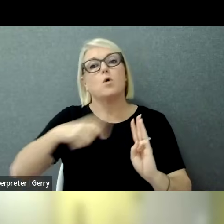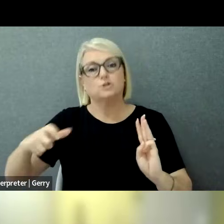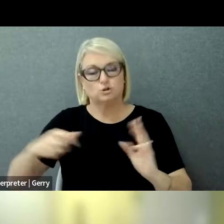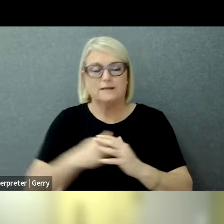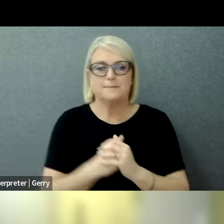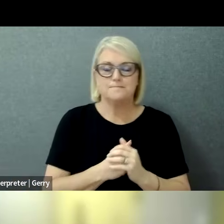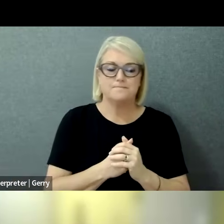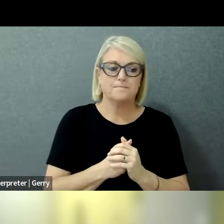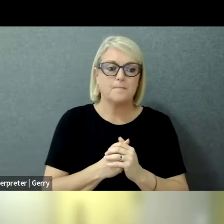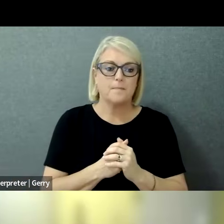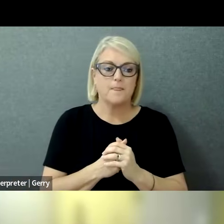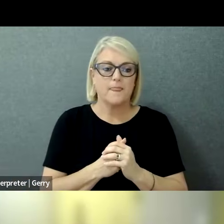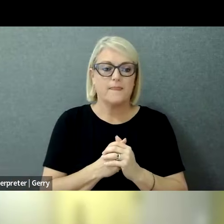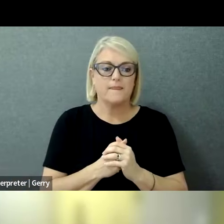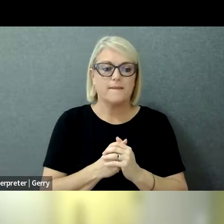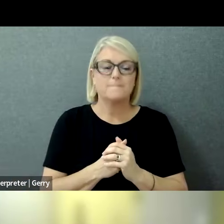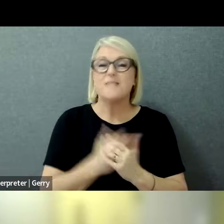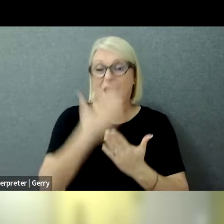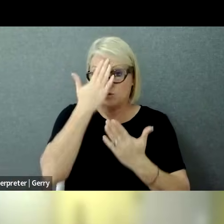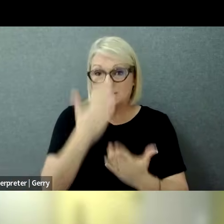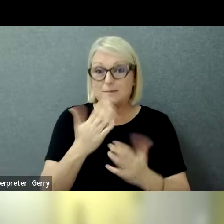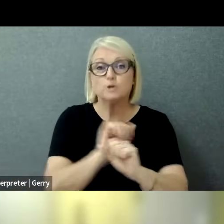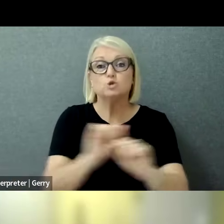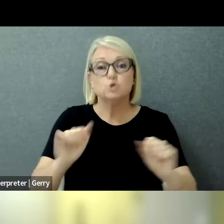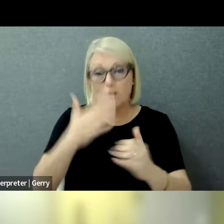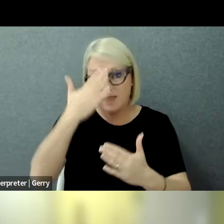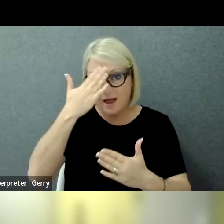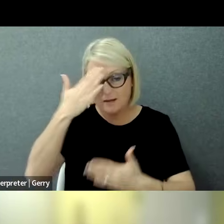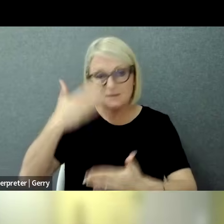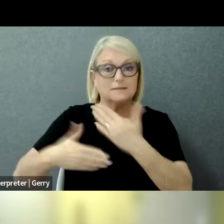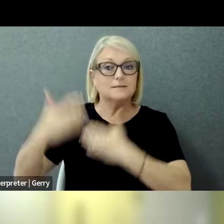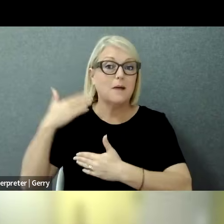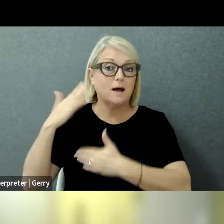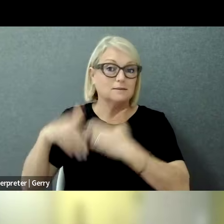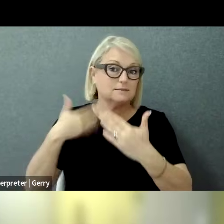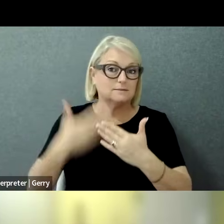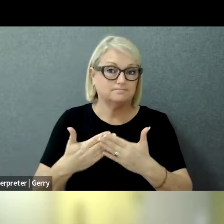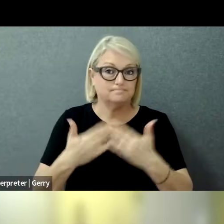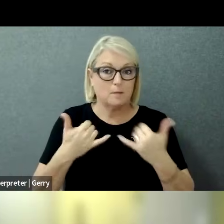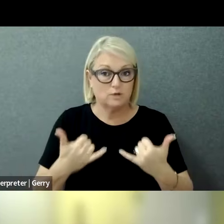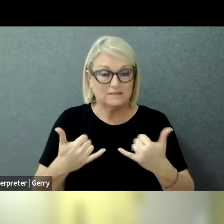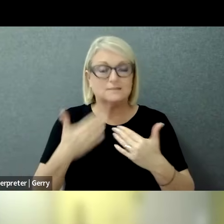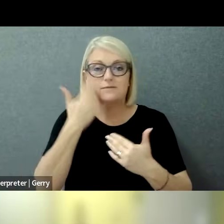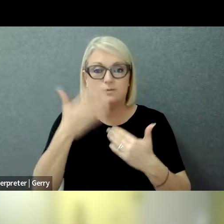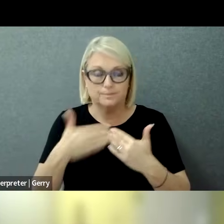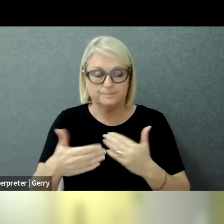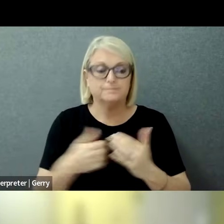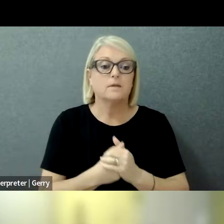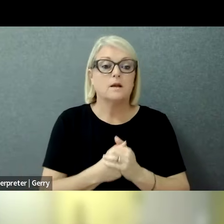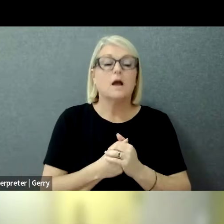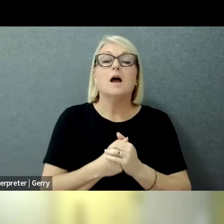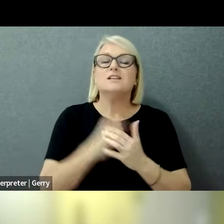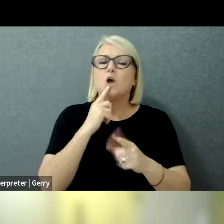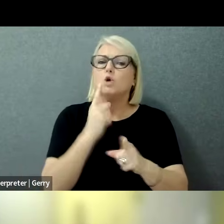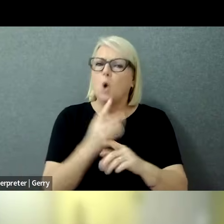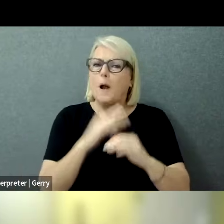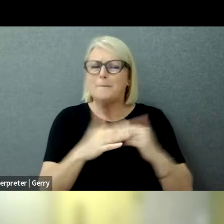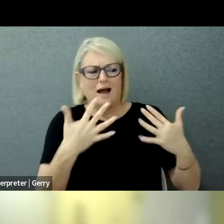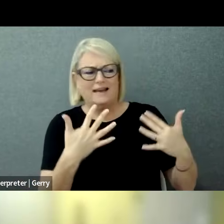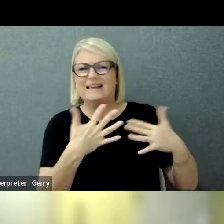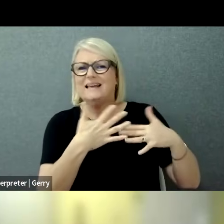today and pay respect to Elders past and present. So in taking about integration, look, this is so